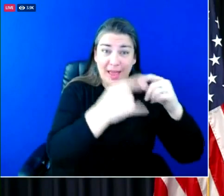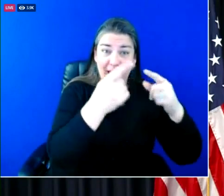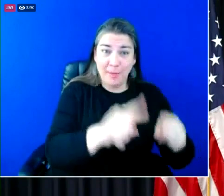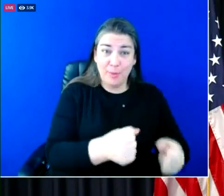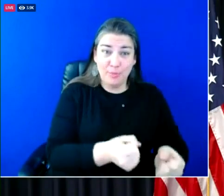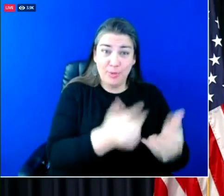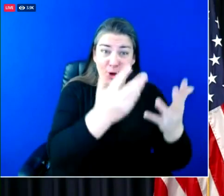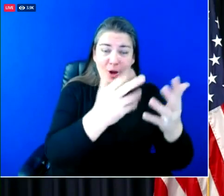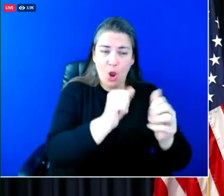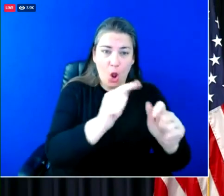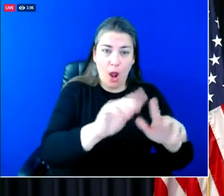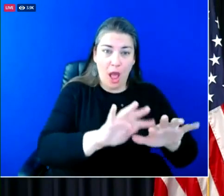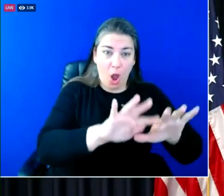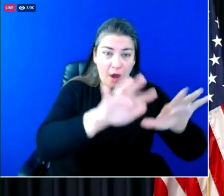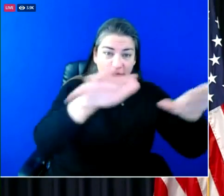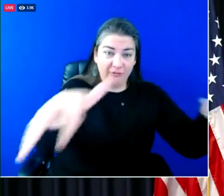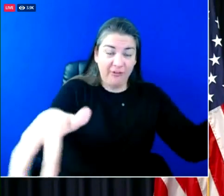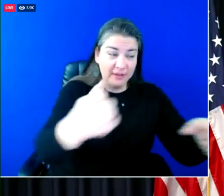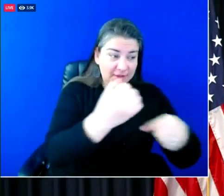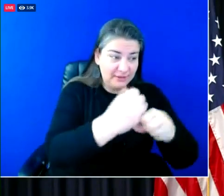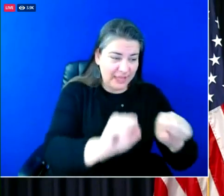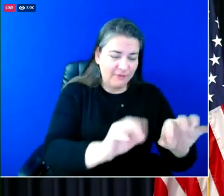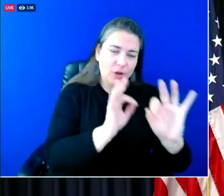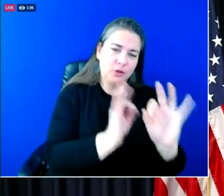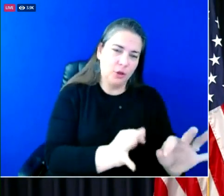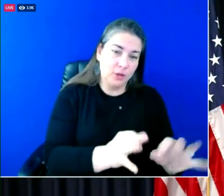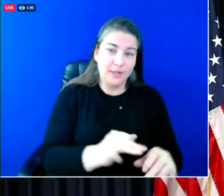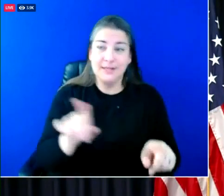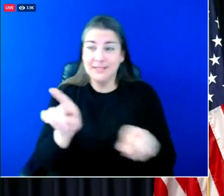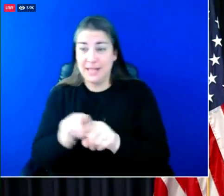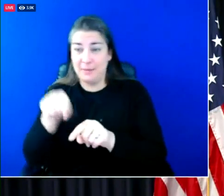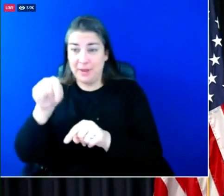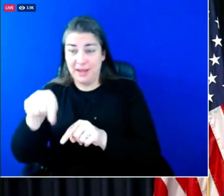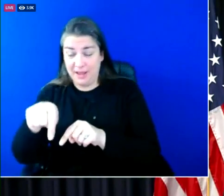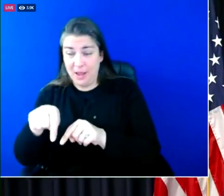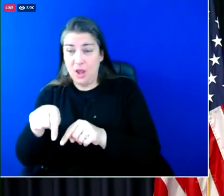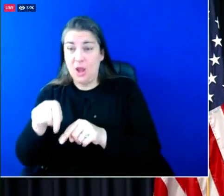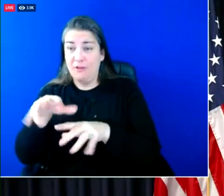of this. So again, be really careful. Rush hour, uh, this afternoon, rush